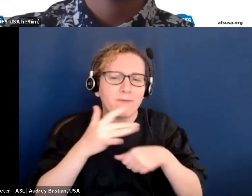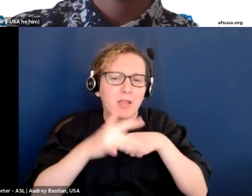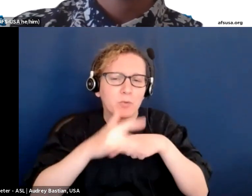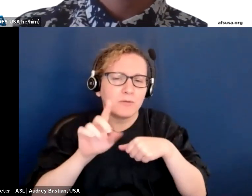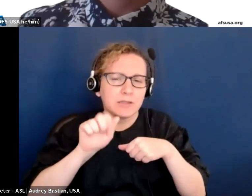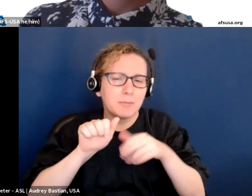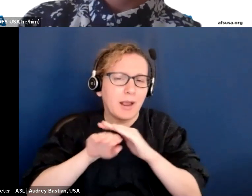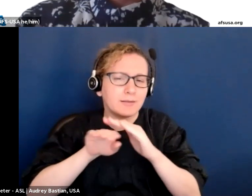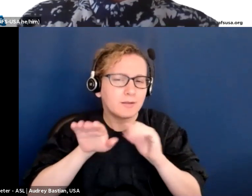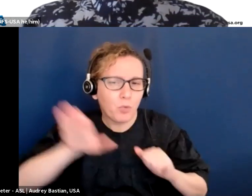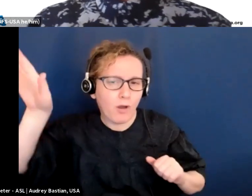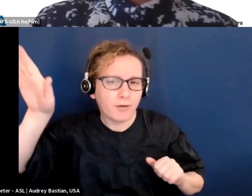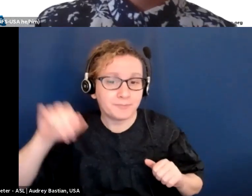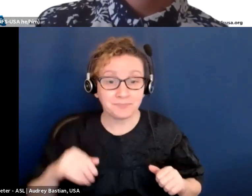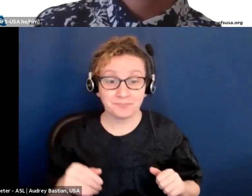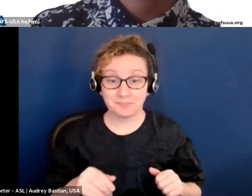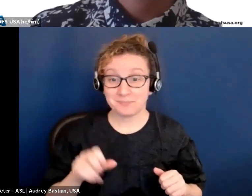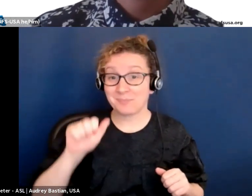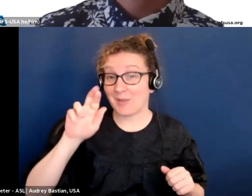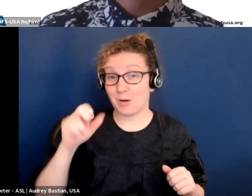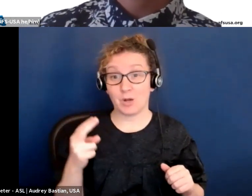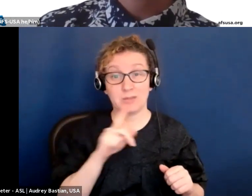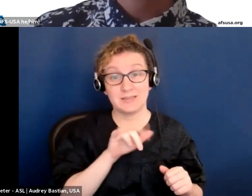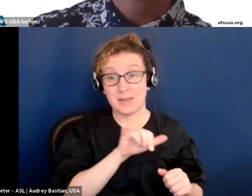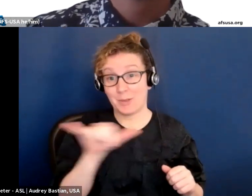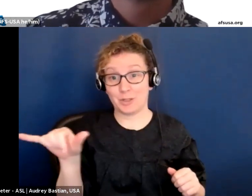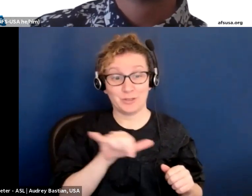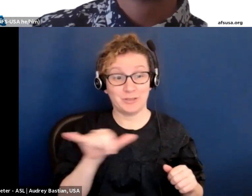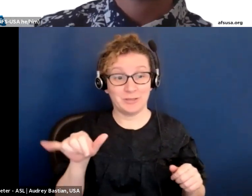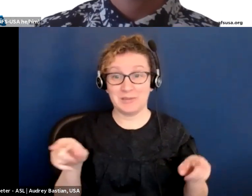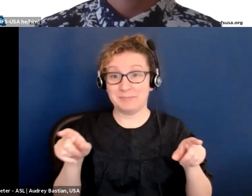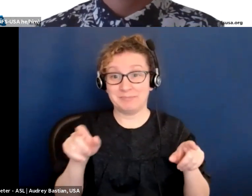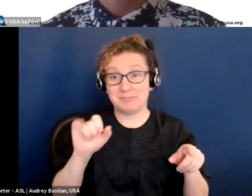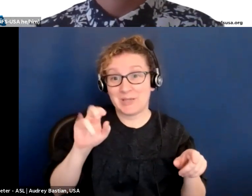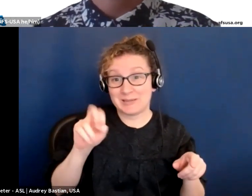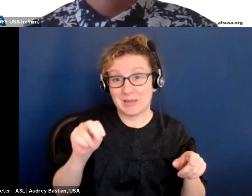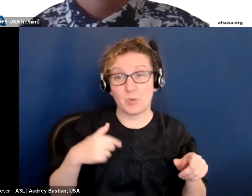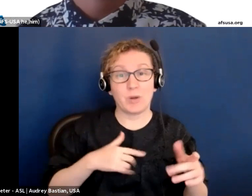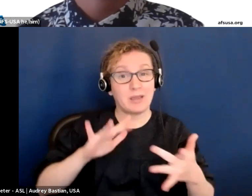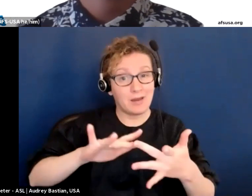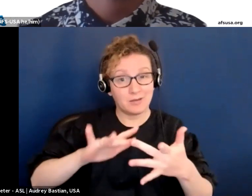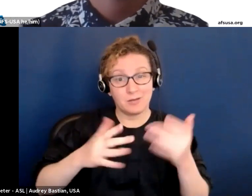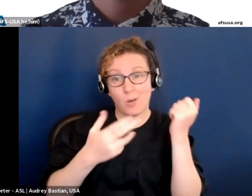We do a lot of connecting to the host country and we have staff in all